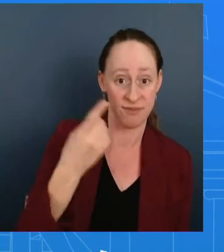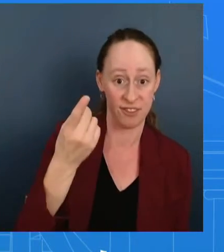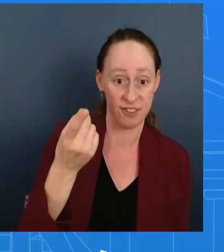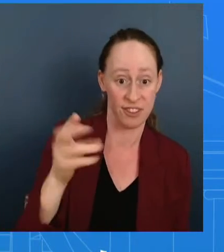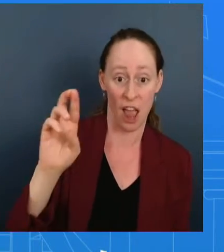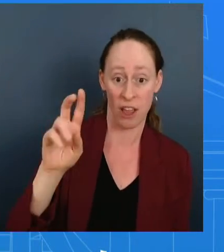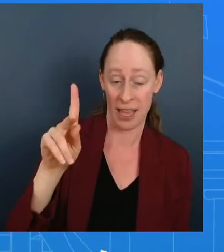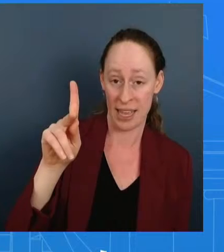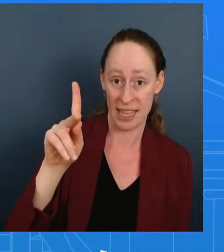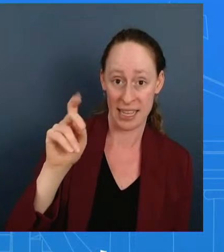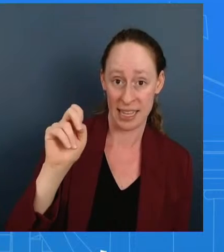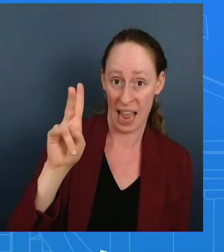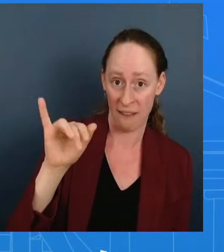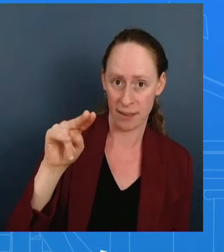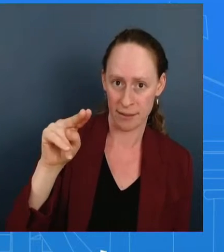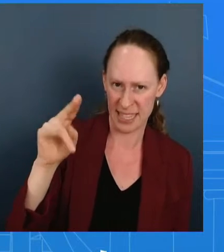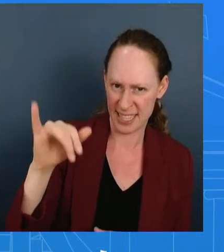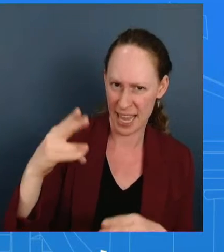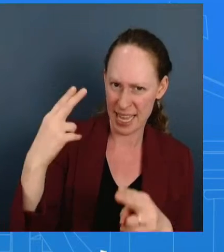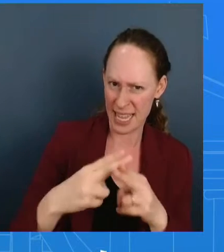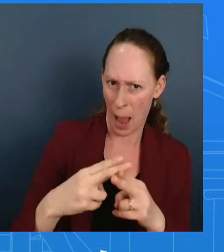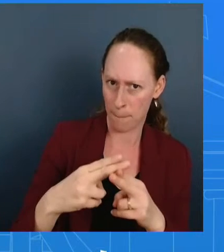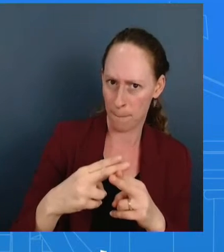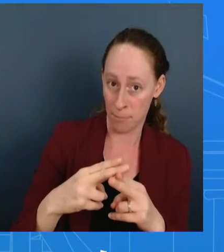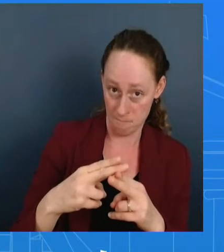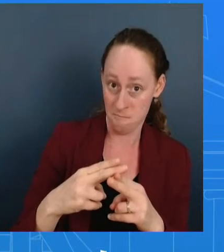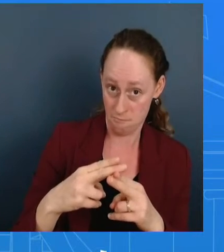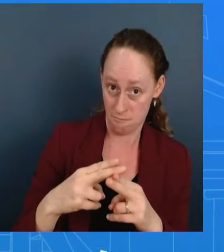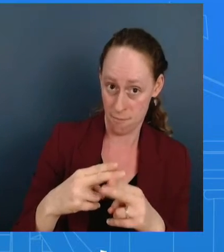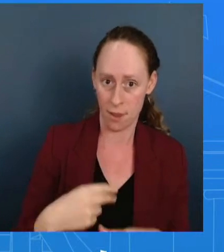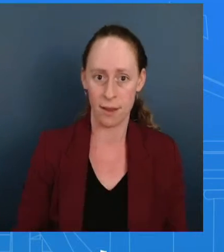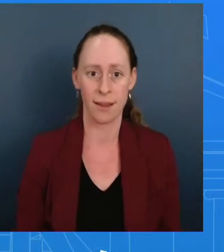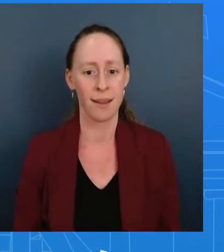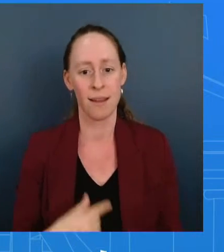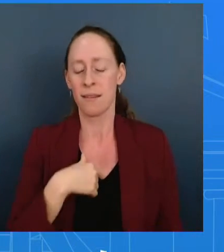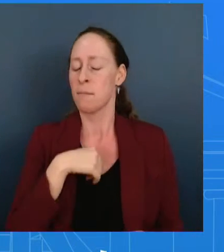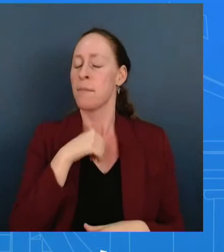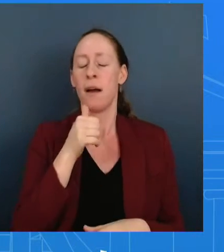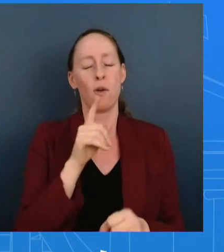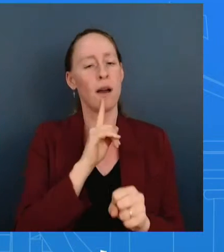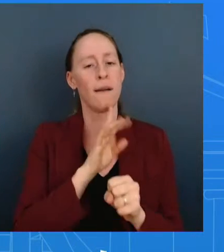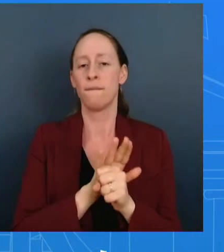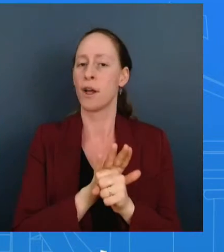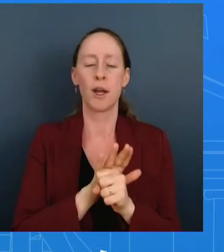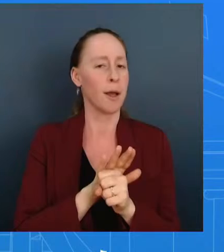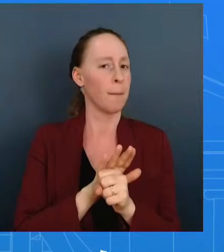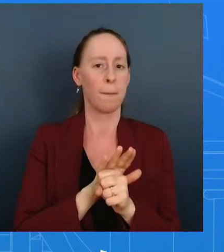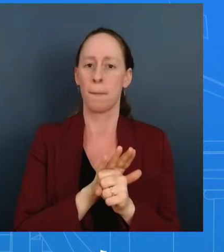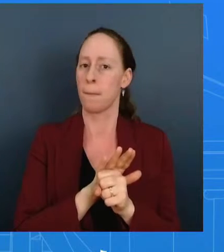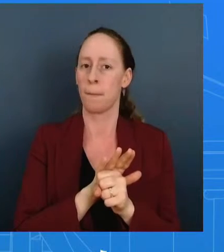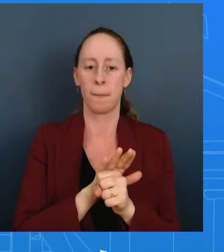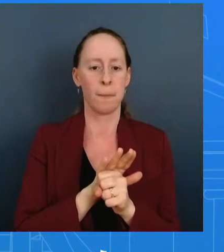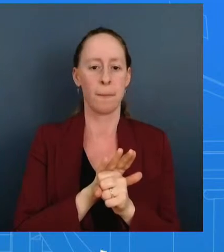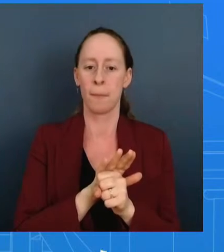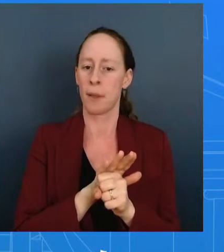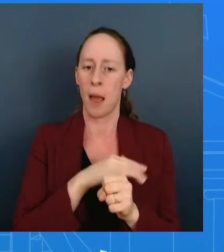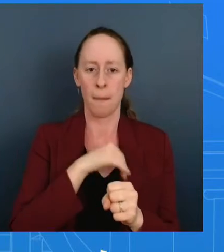confirming names from here. It is a security reason. I am not going to do that, Ed. It doesn't matter how hard you push me.